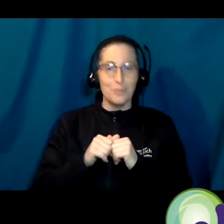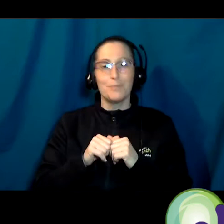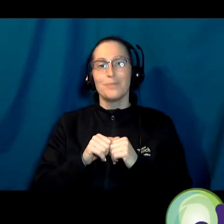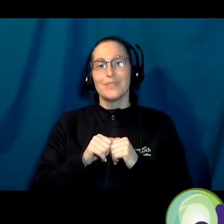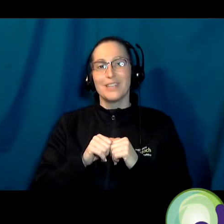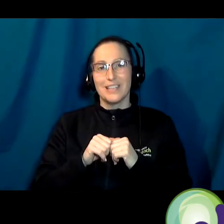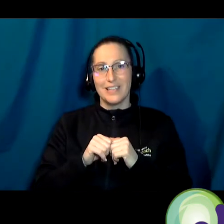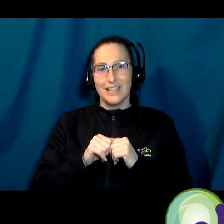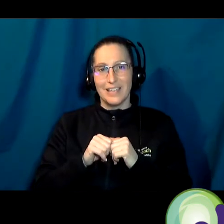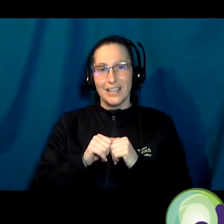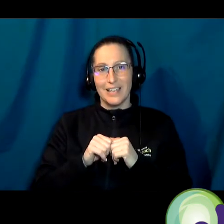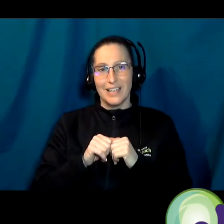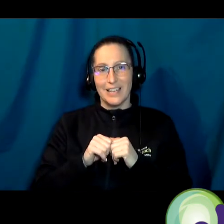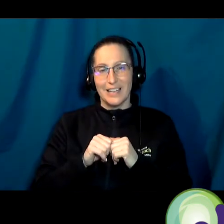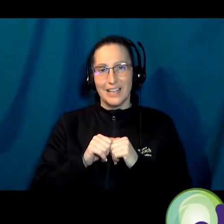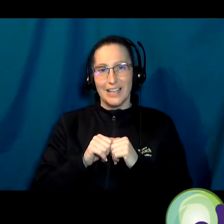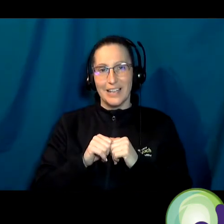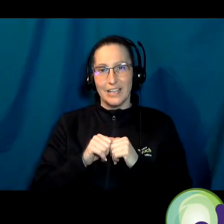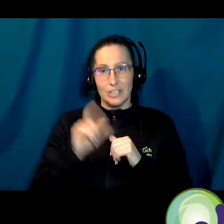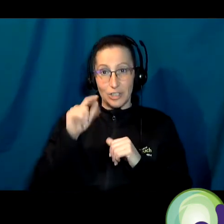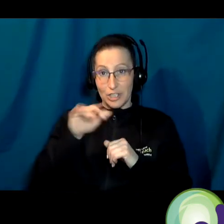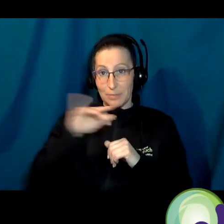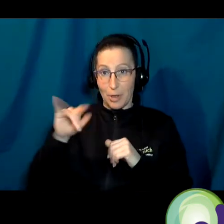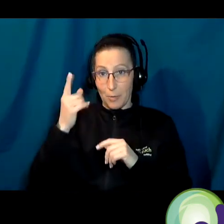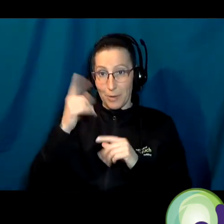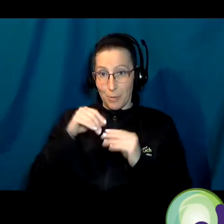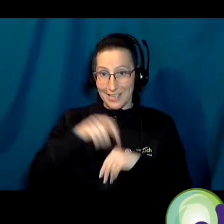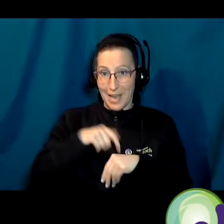I should make your call it one. Should I ever spell it one more time? Plastic Ingenuity So PI.